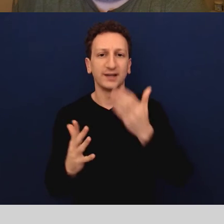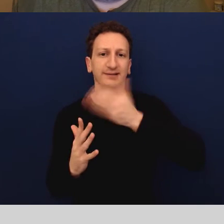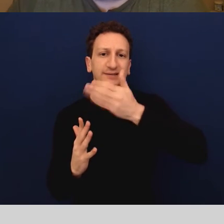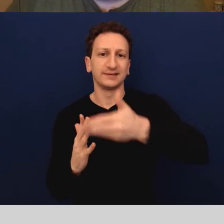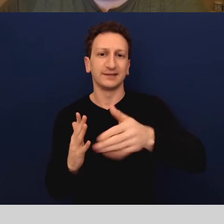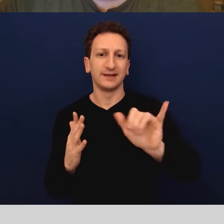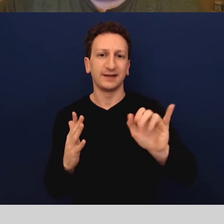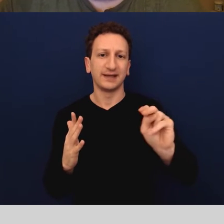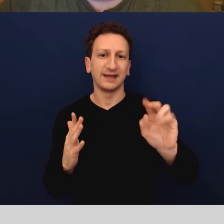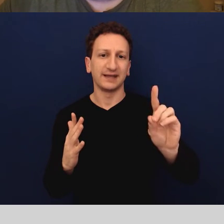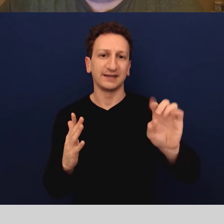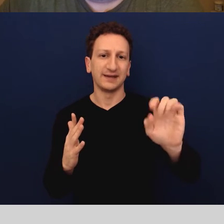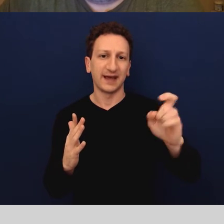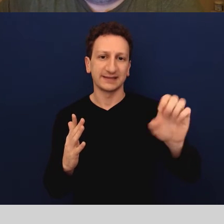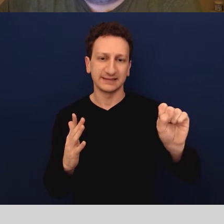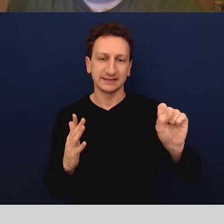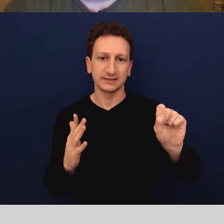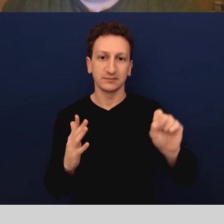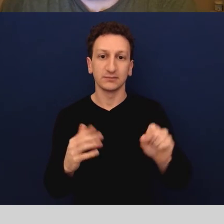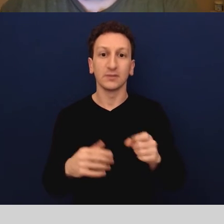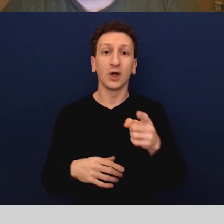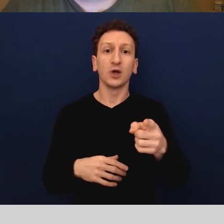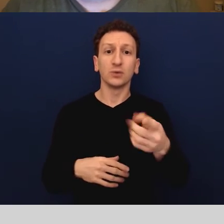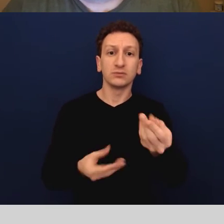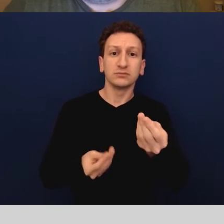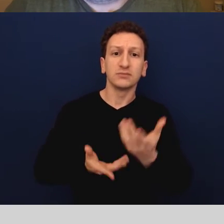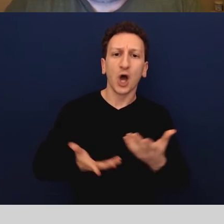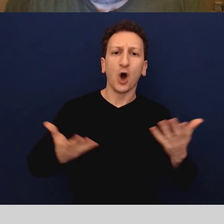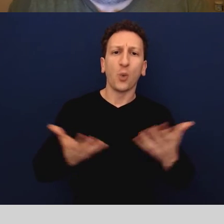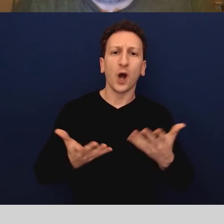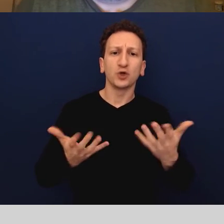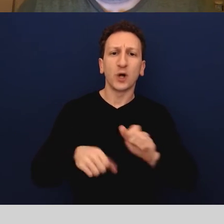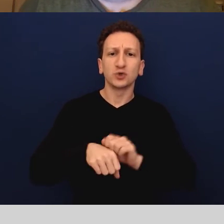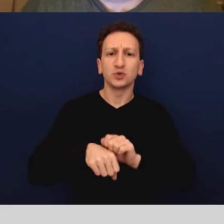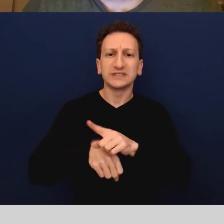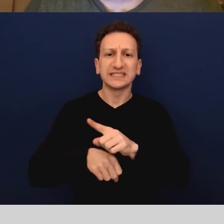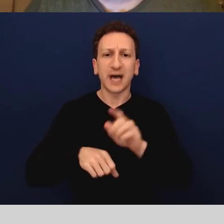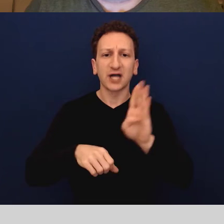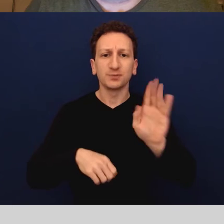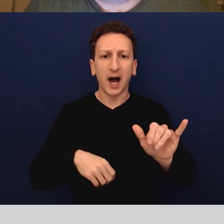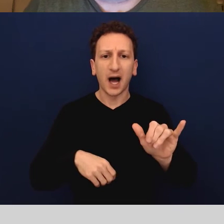of things do you want to be dispatched on? I'll find the first thing that I can dispatch to